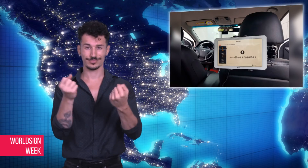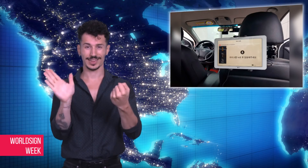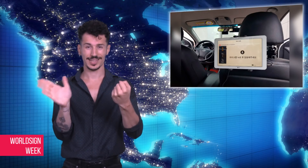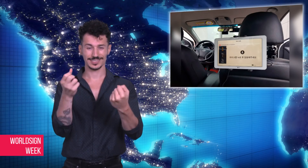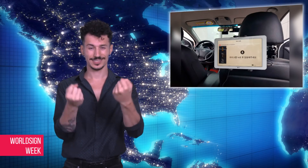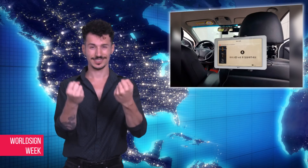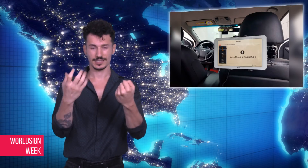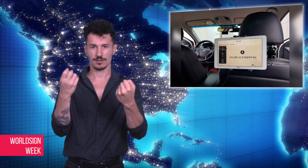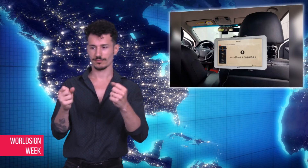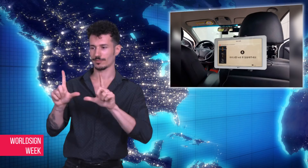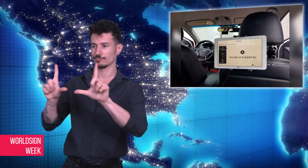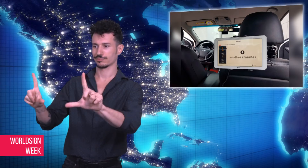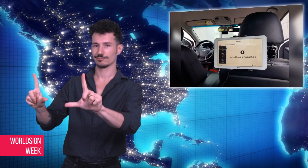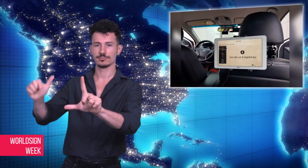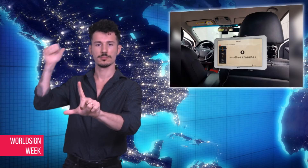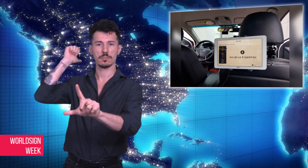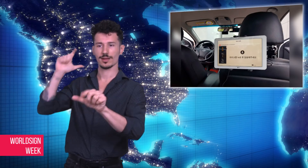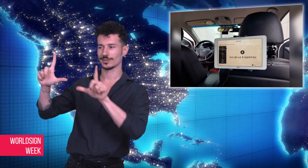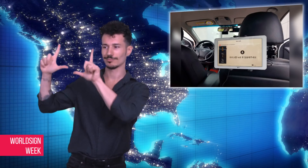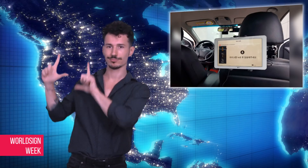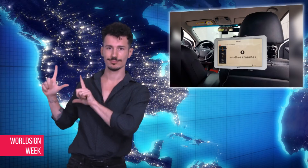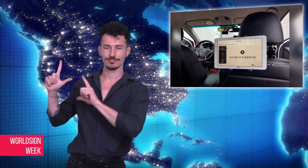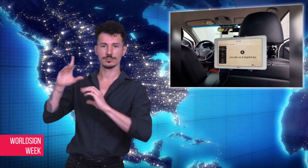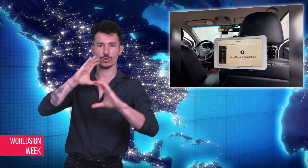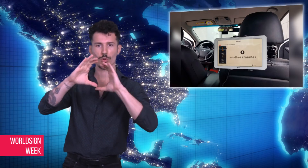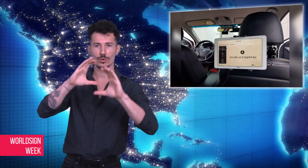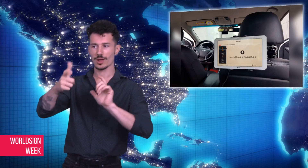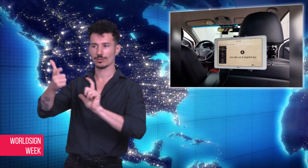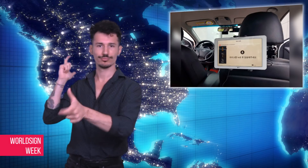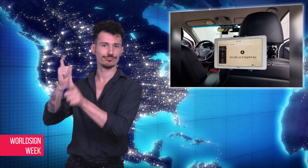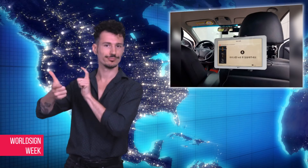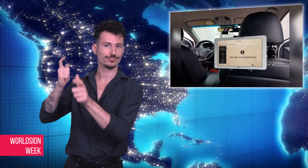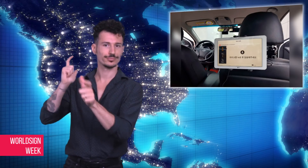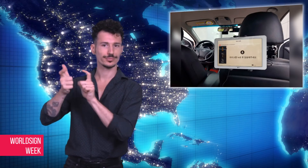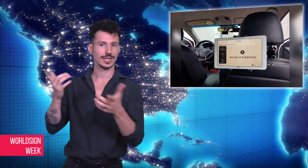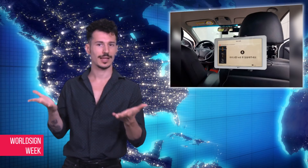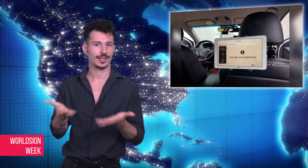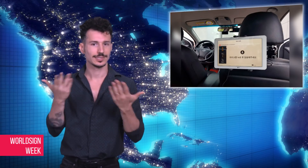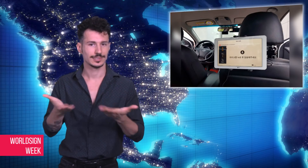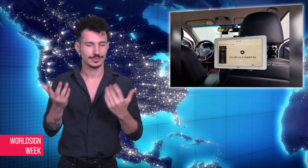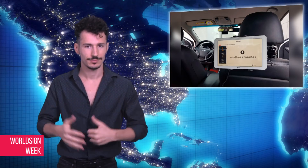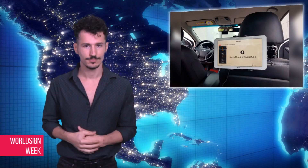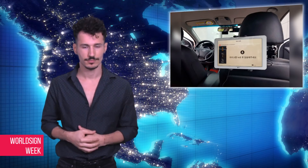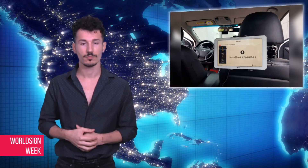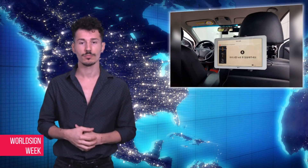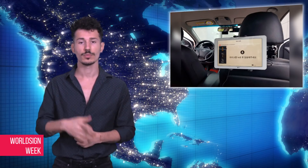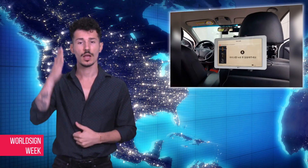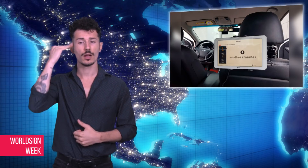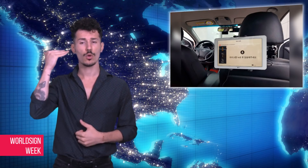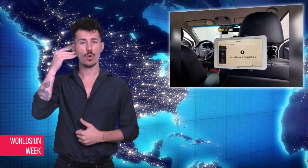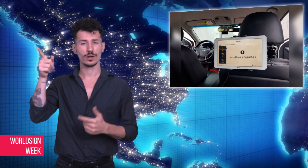back seat of the car and next to the driver. The Korea Times reports that